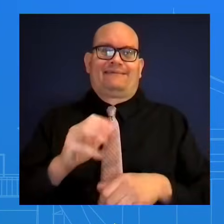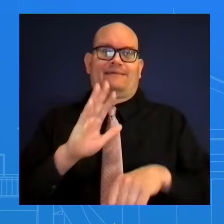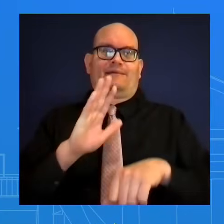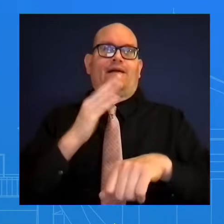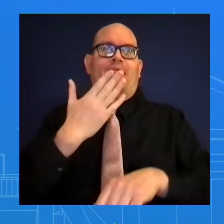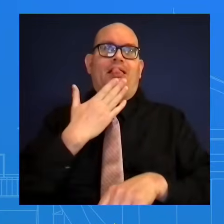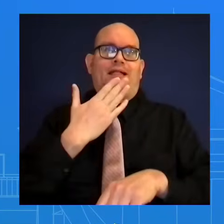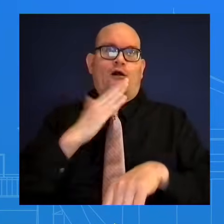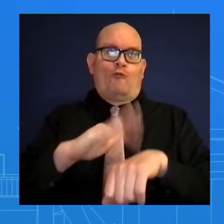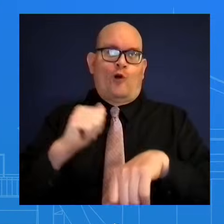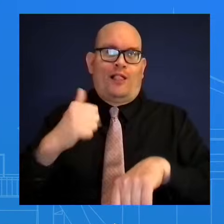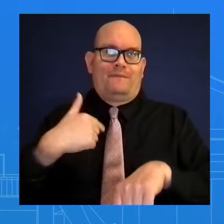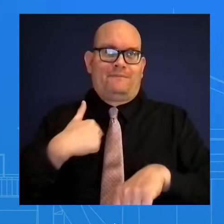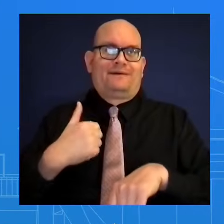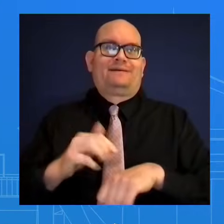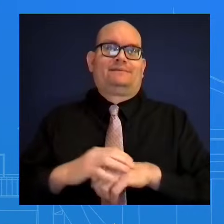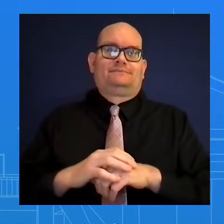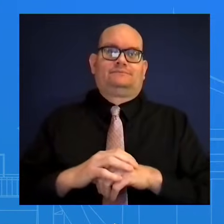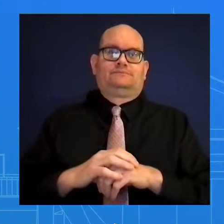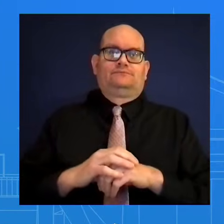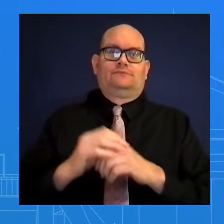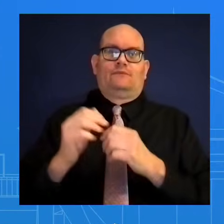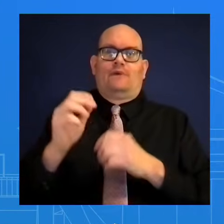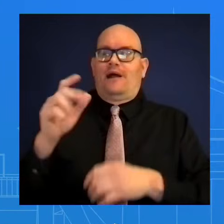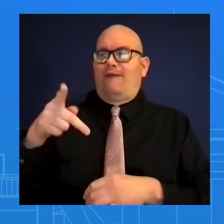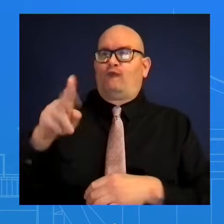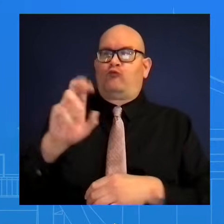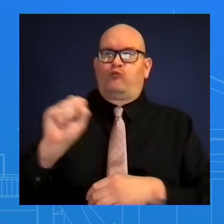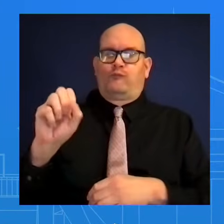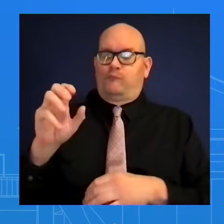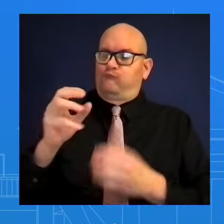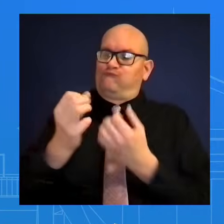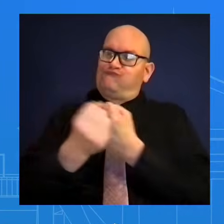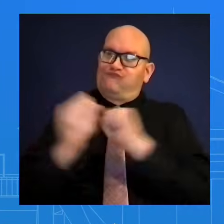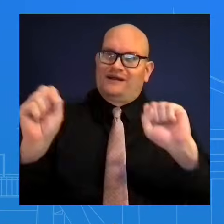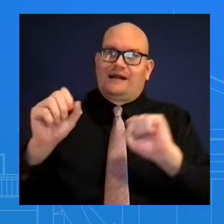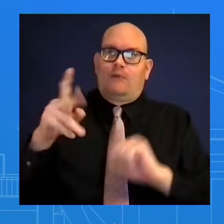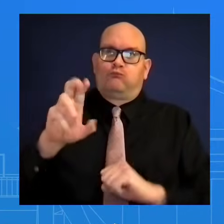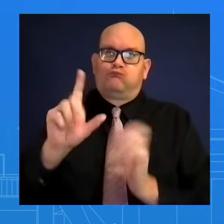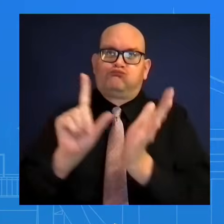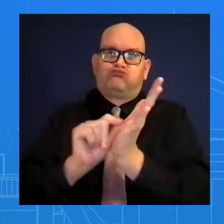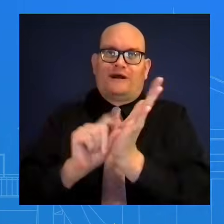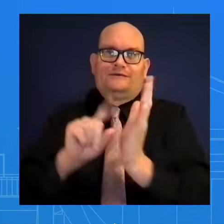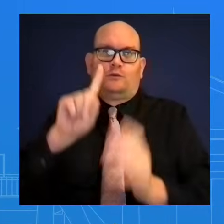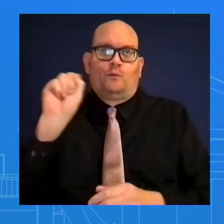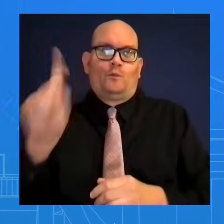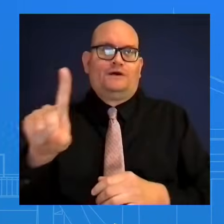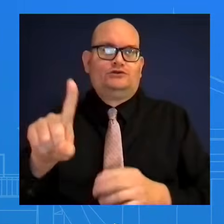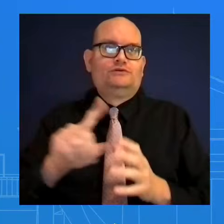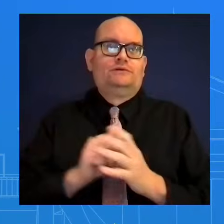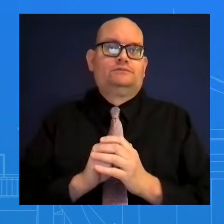and then I have an international polling matter question for you. On press freedoms, this one was actually teed up for Karine, but I'll repurpose it a bit for you